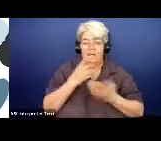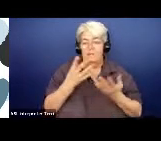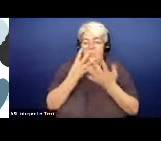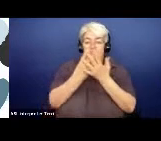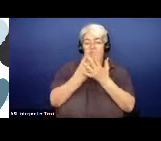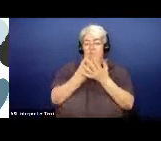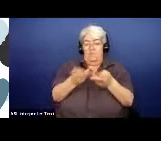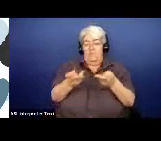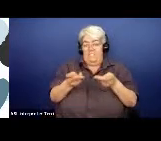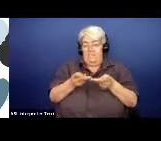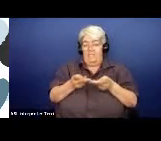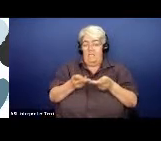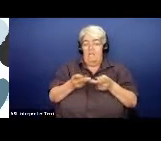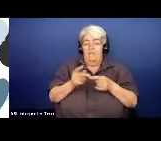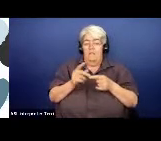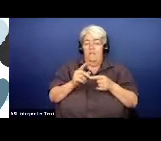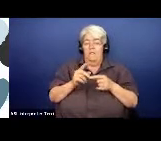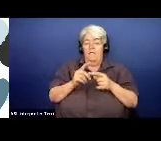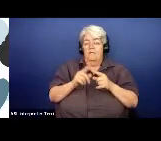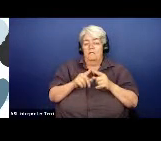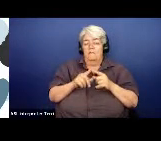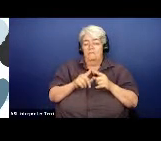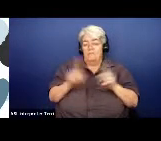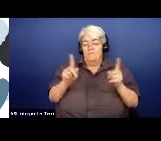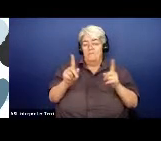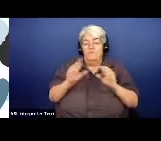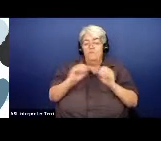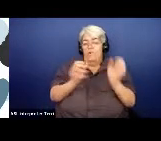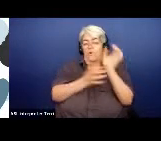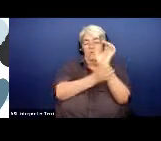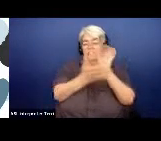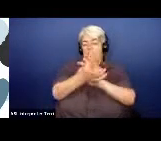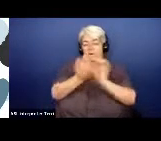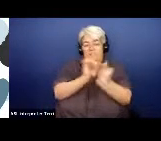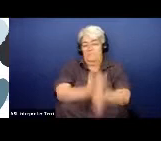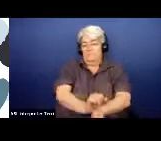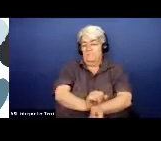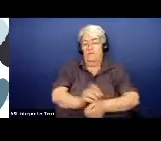It will be usually without restraint or it might be something that's called a walk-in